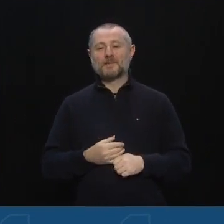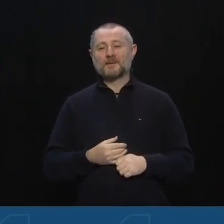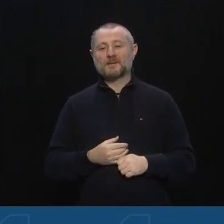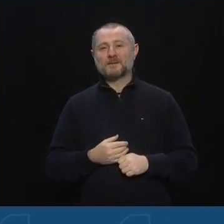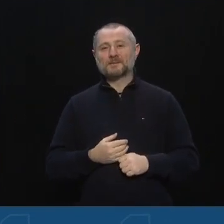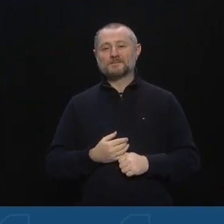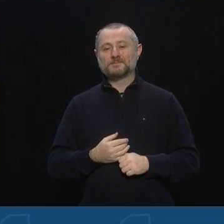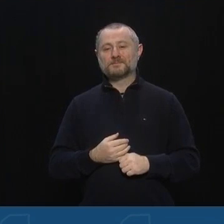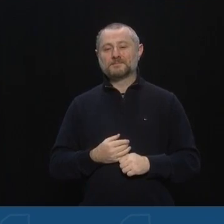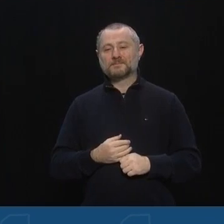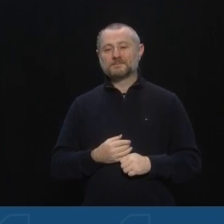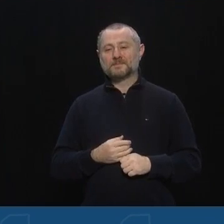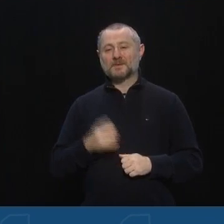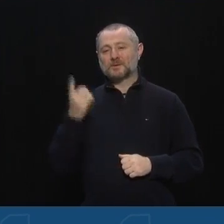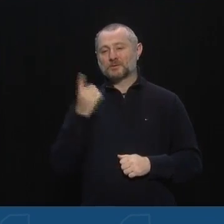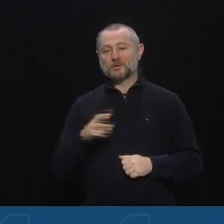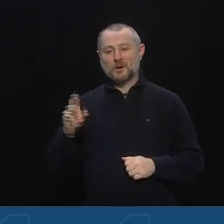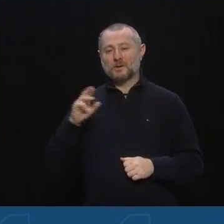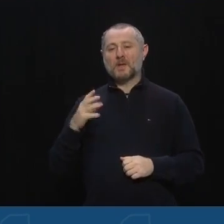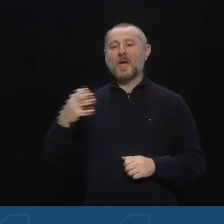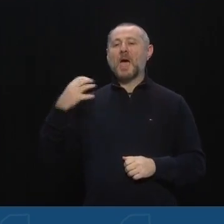AND WITH THAT, I'LL BRING BACK